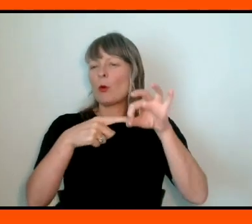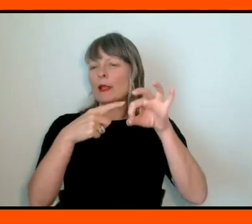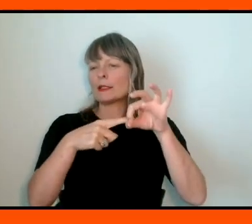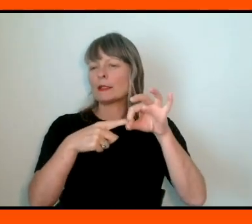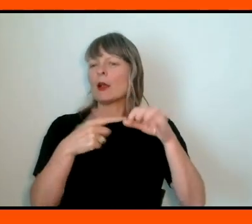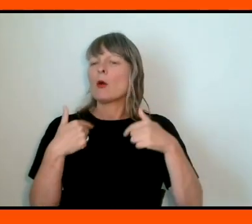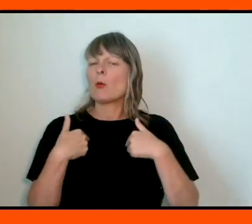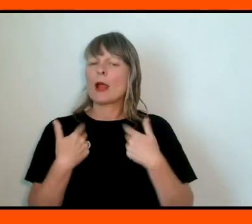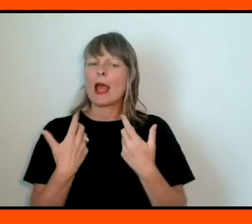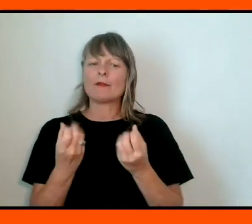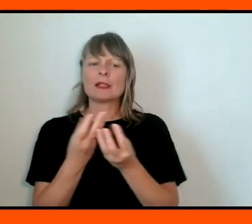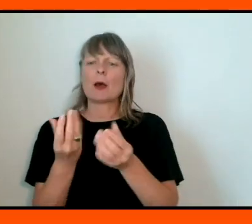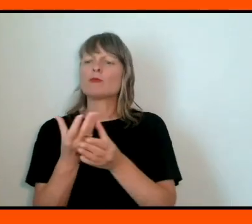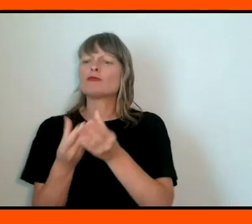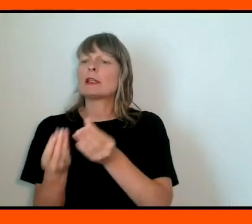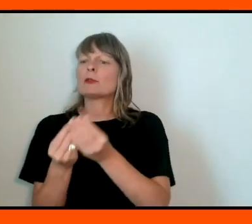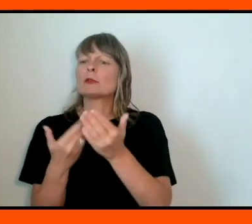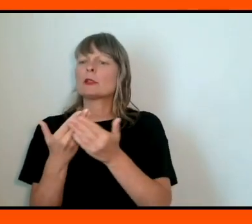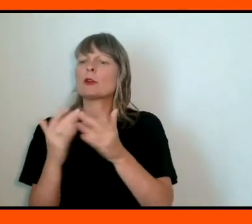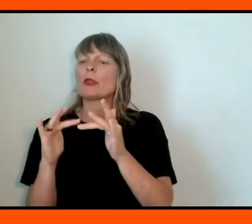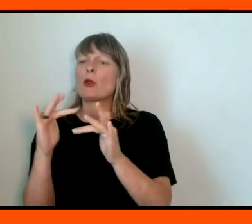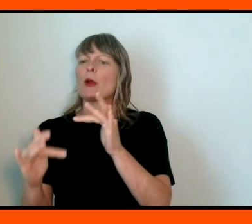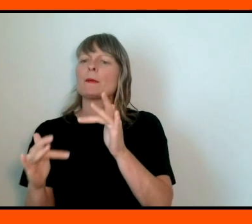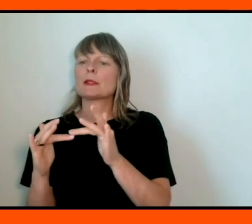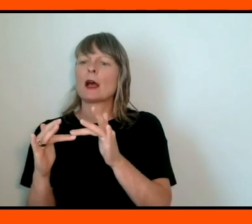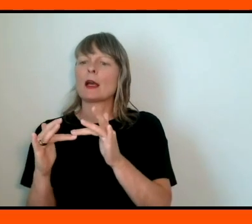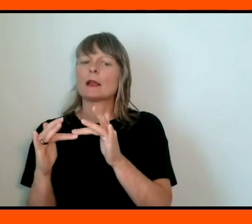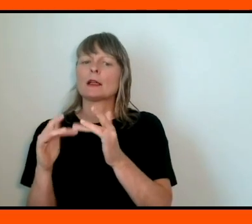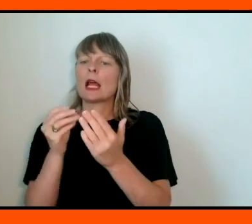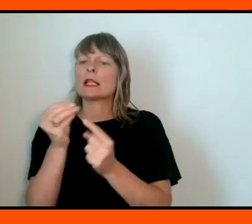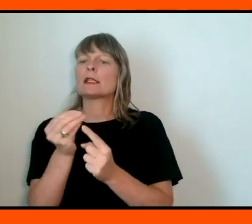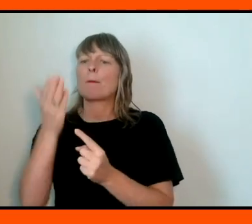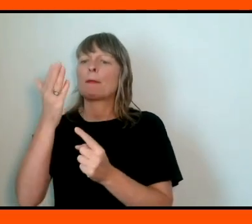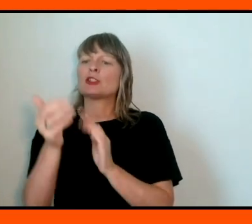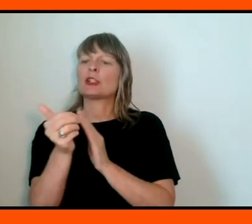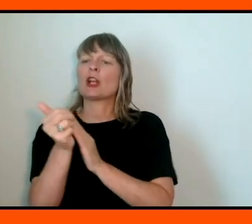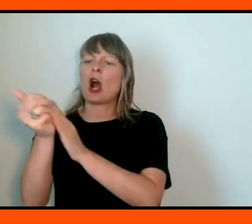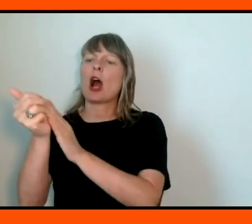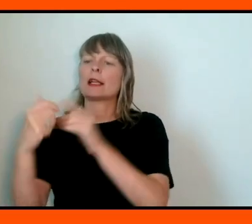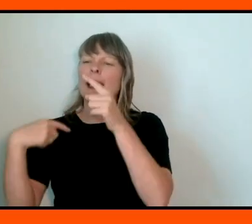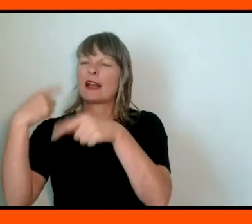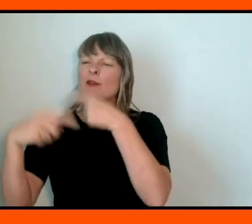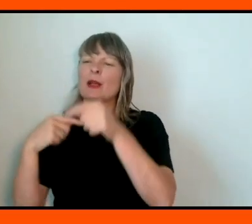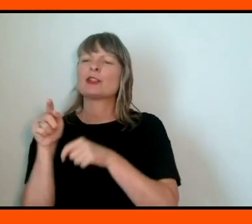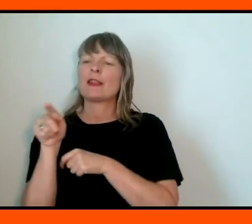we have on the website. There’s a submission guide there and also a really in-depth overview of the assessment criteria